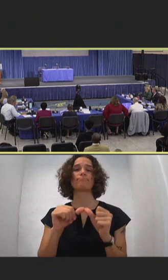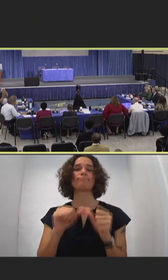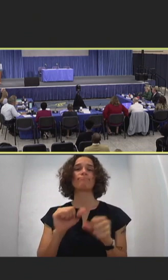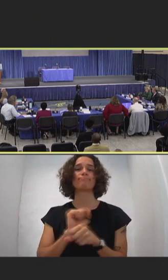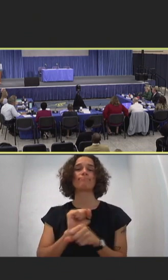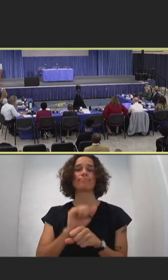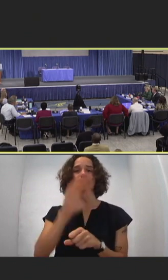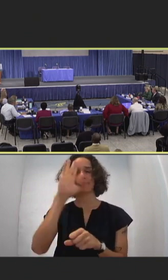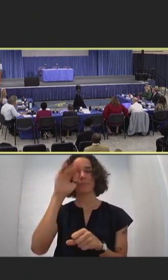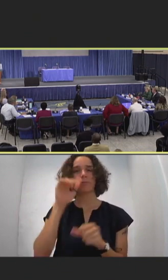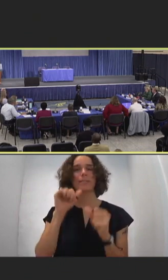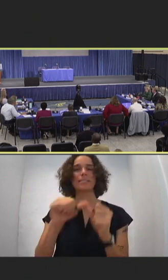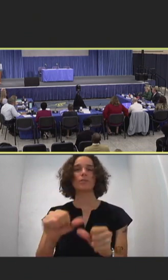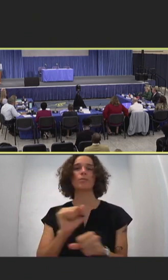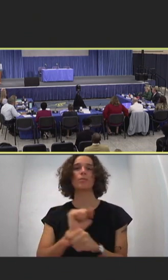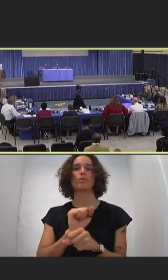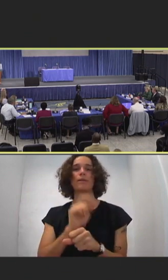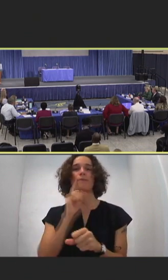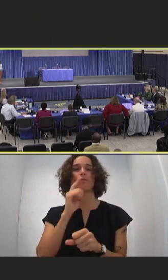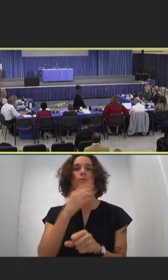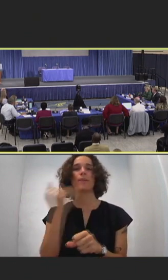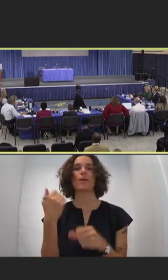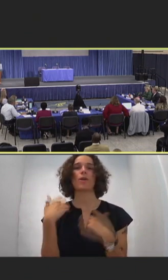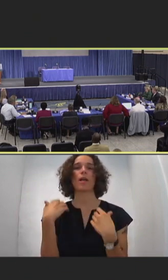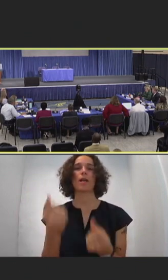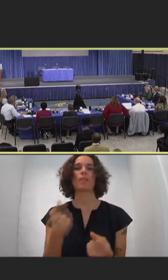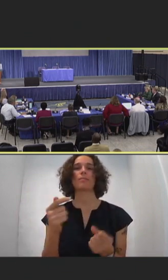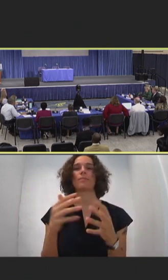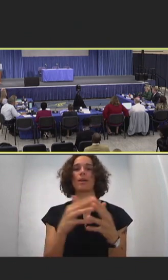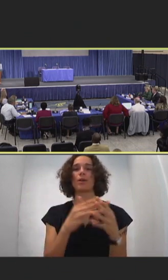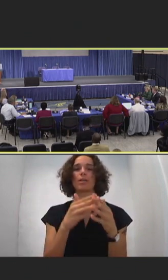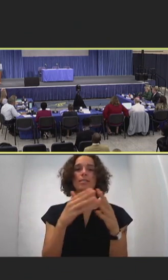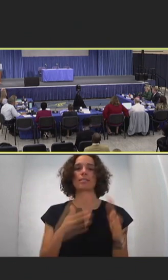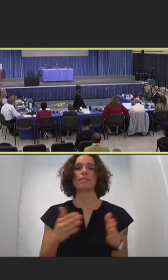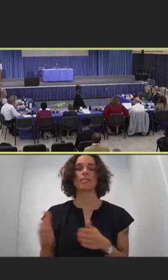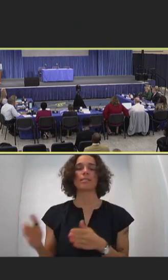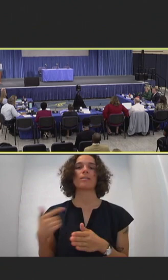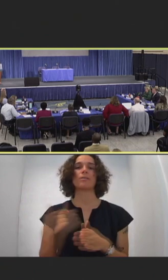work toward the better health of Americans. We have arranged for certificates of appreciation